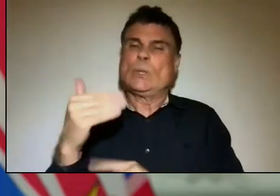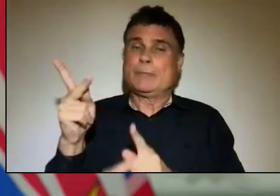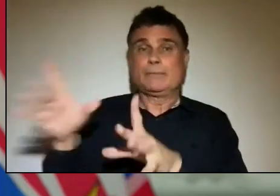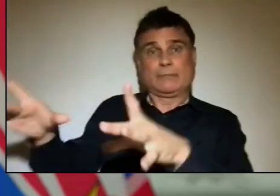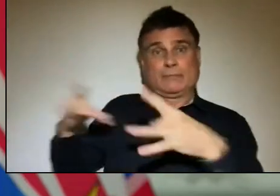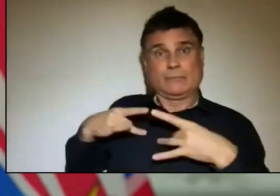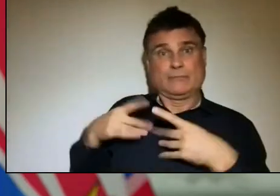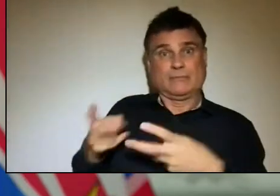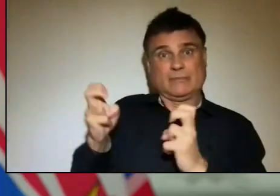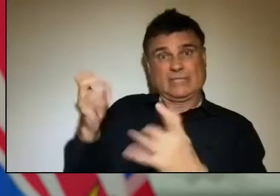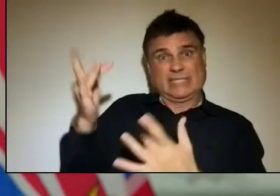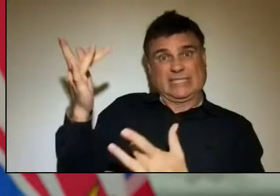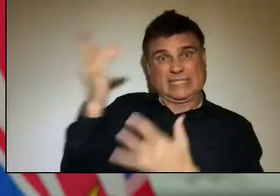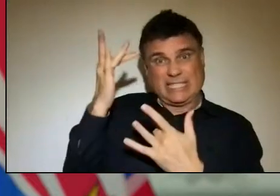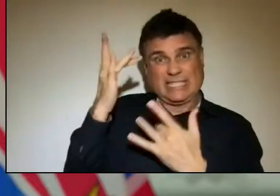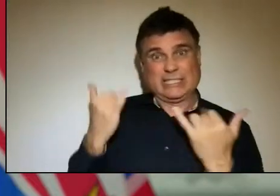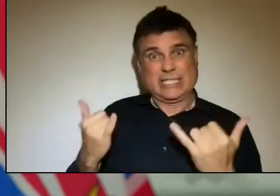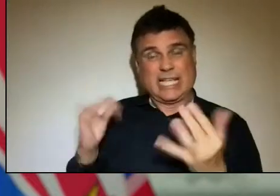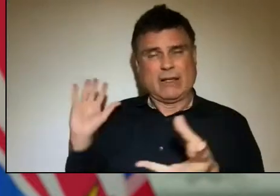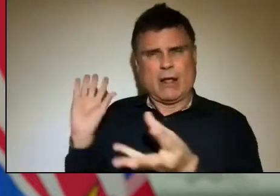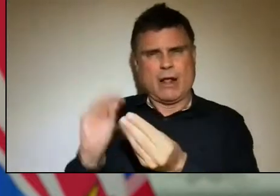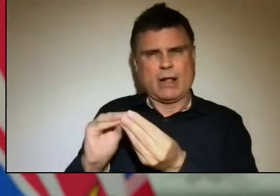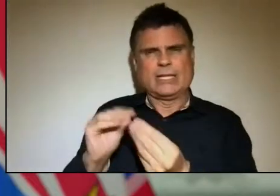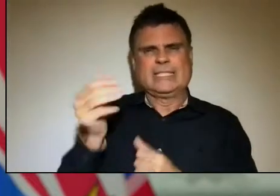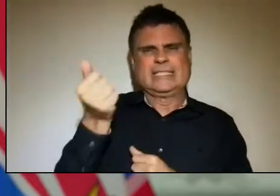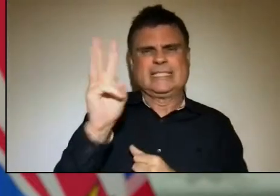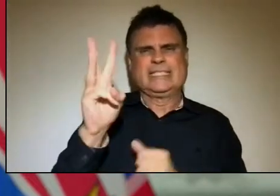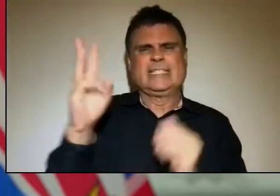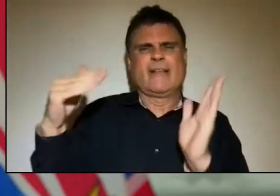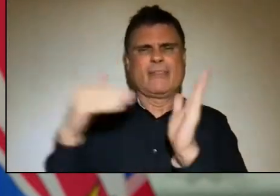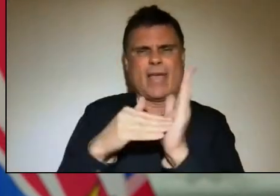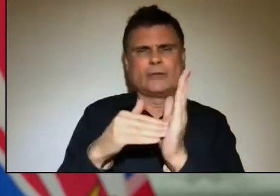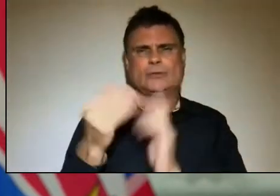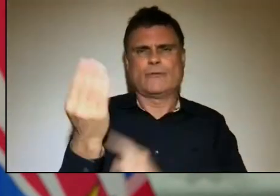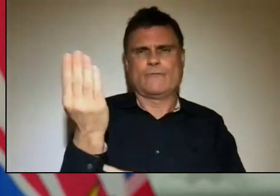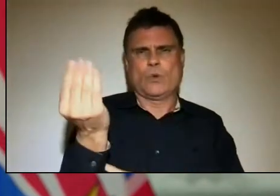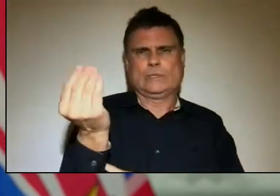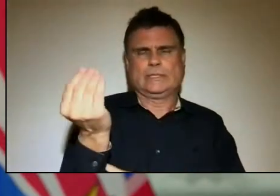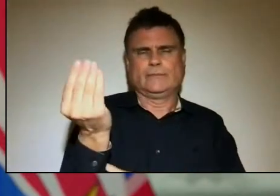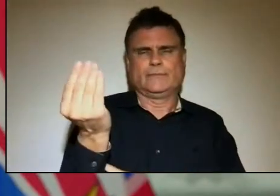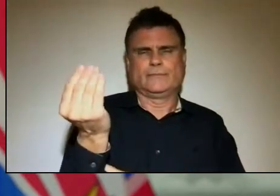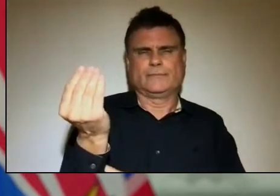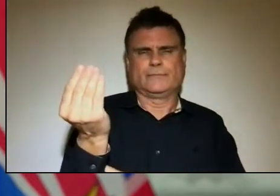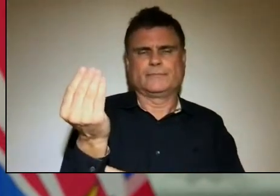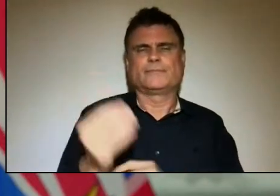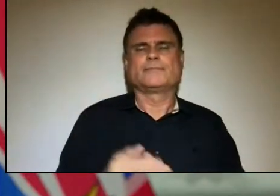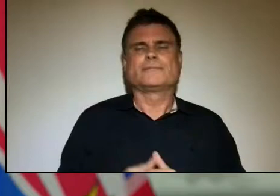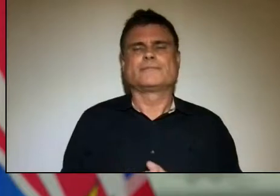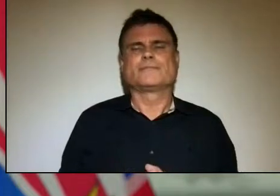16,014 active cases who have been tested across the province. One of the other things, of